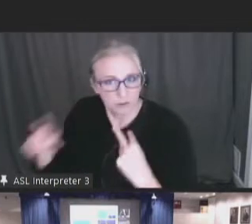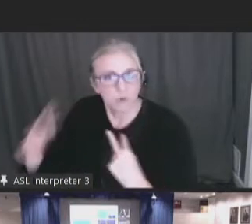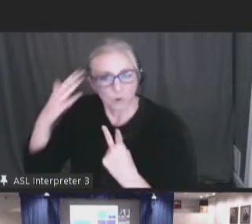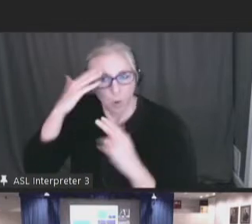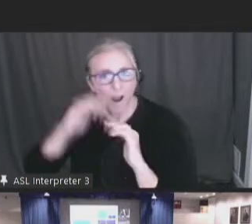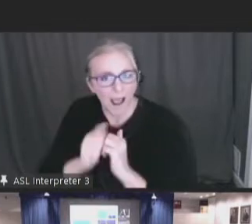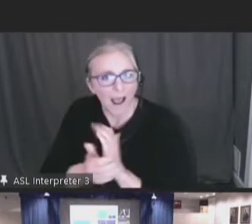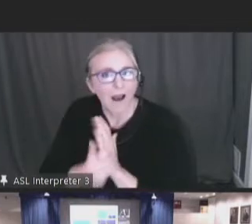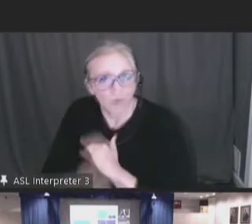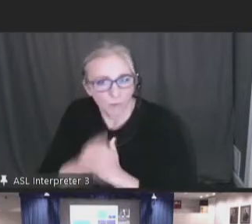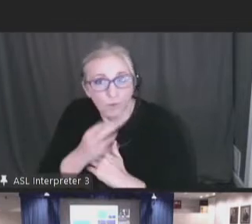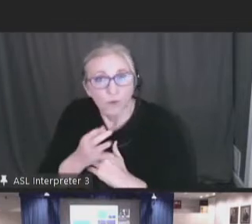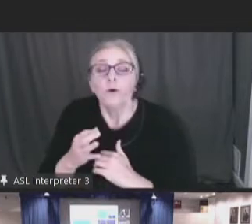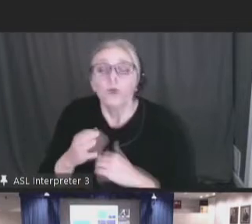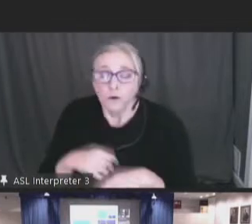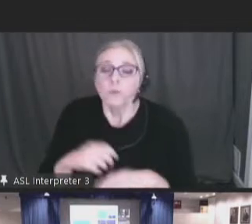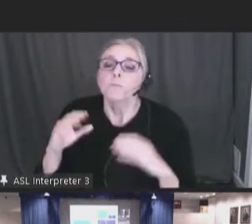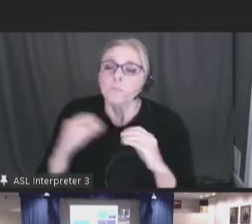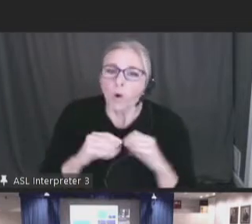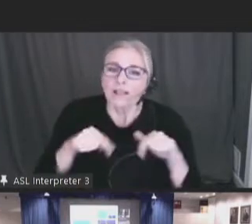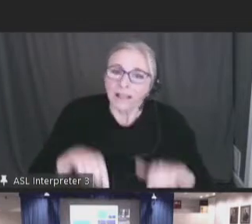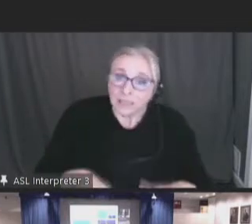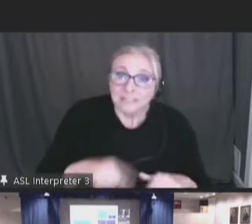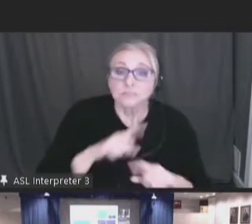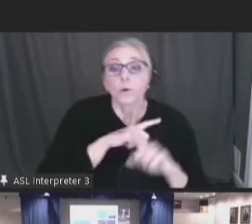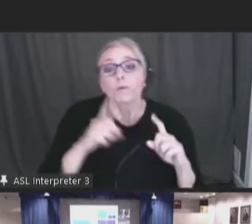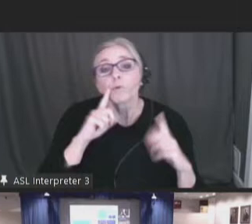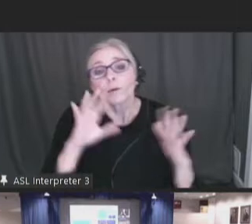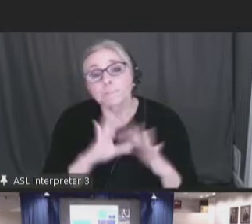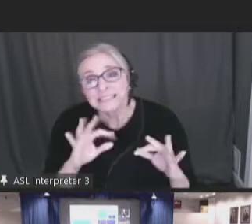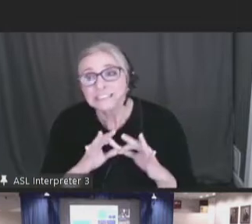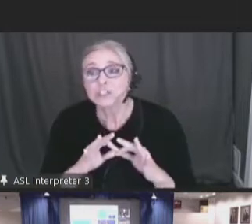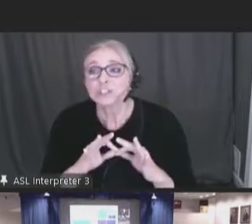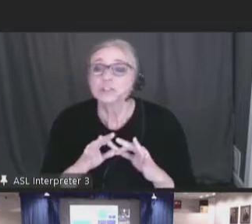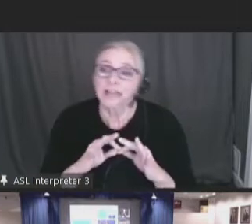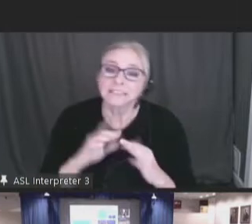for conversations more like this or for messaging that is more niche or specific,